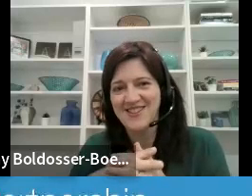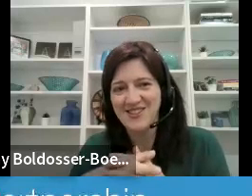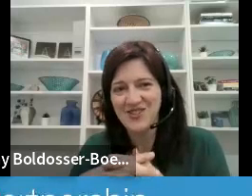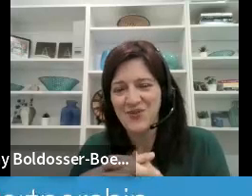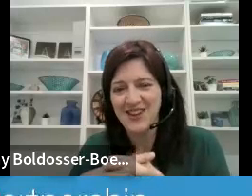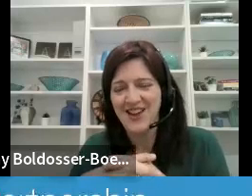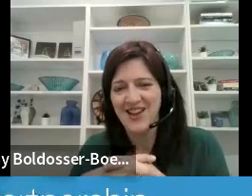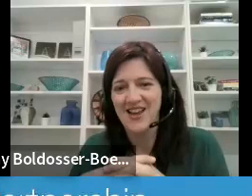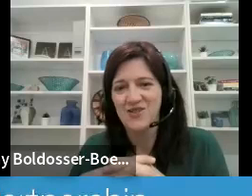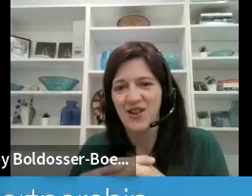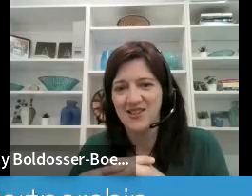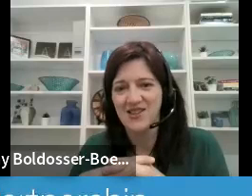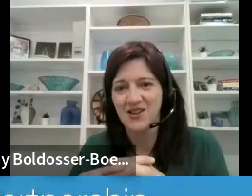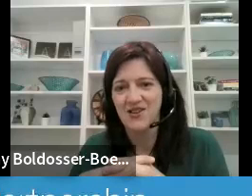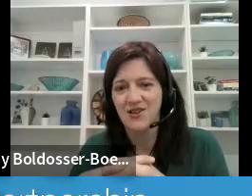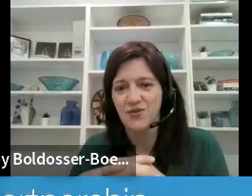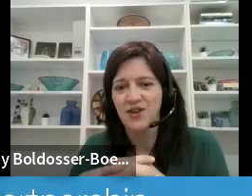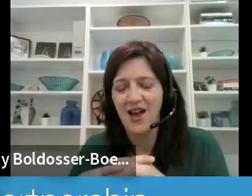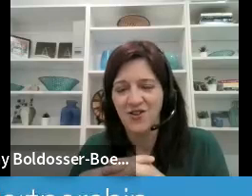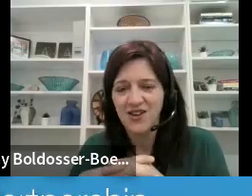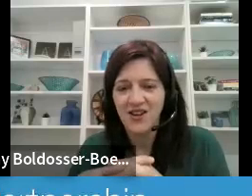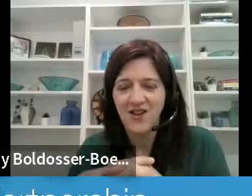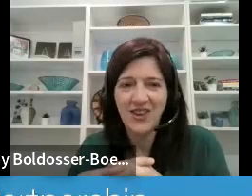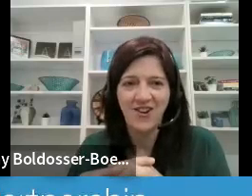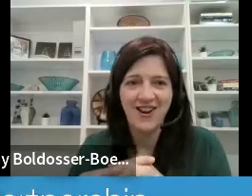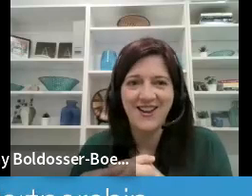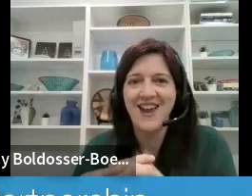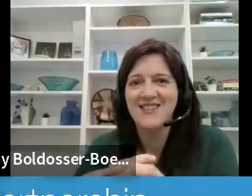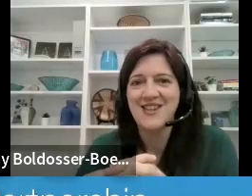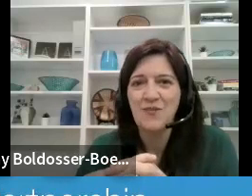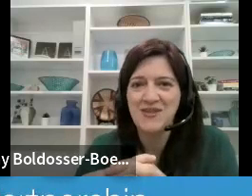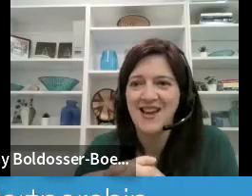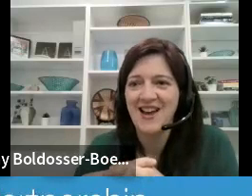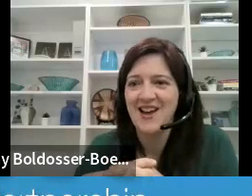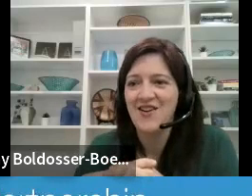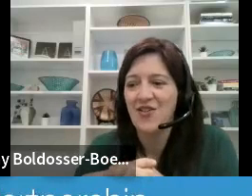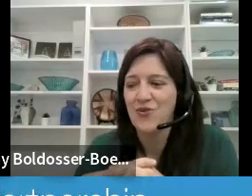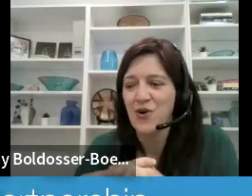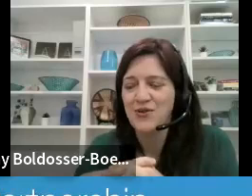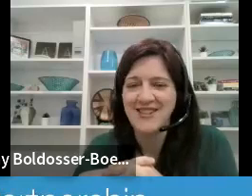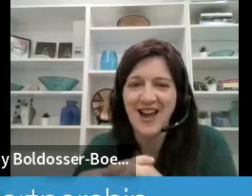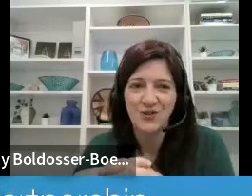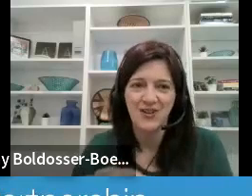on social media as well as a readout of the hearing and next steps on the road to the